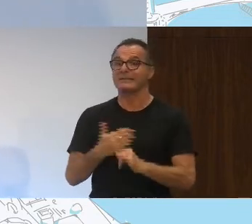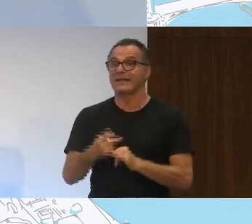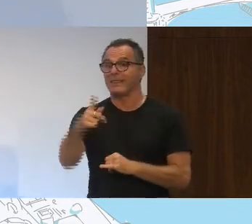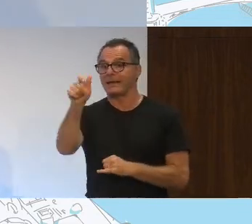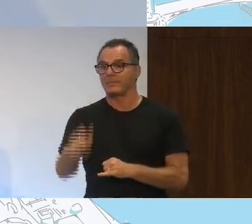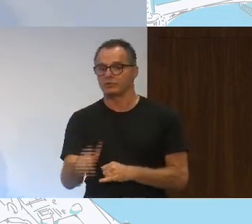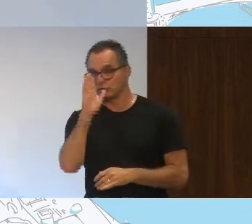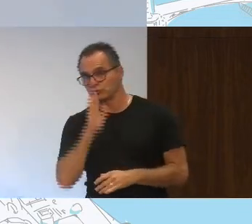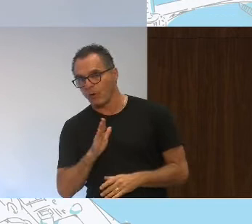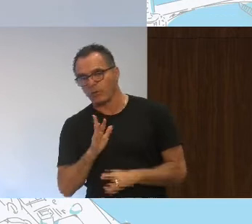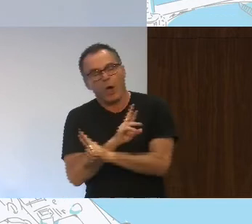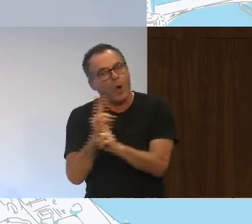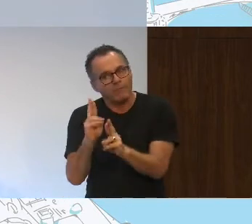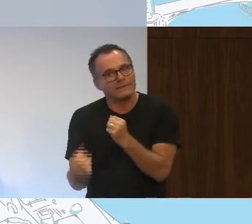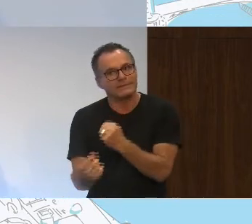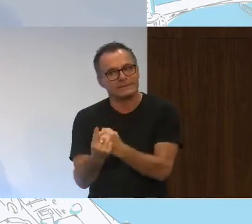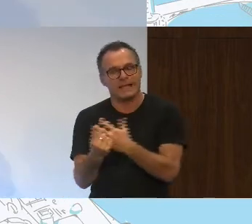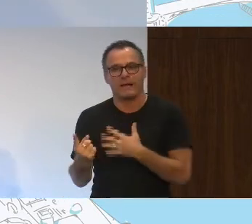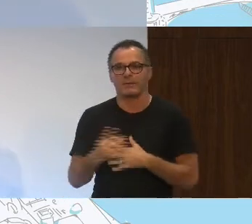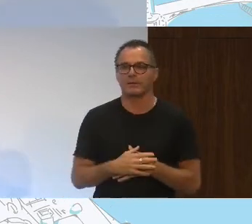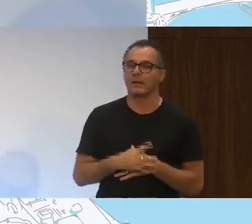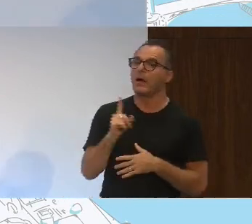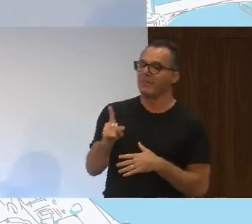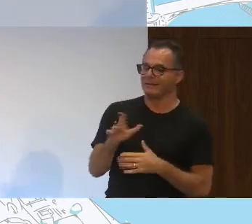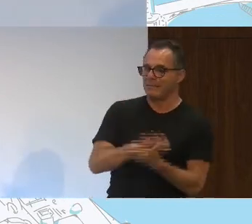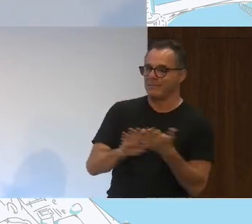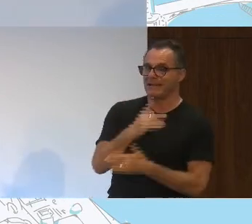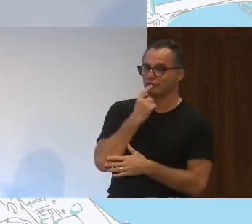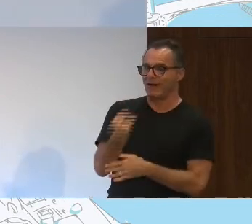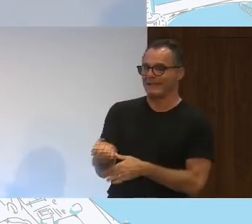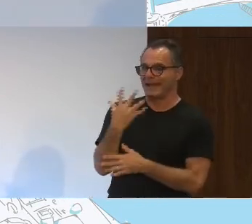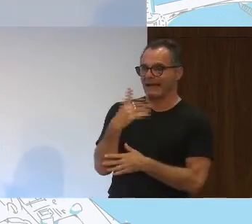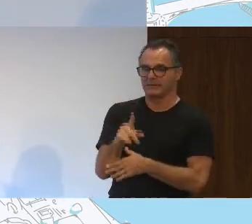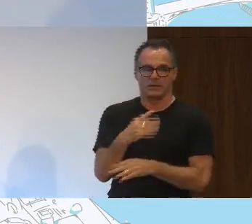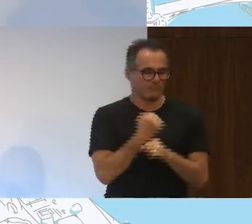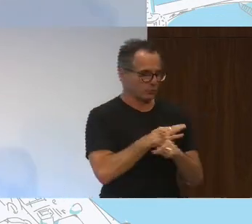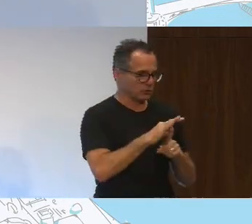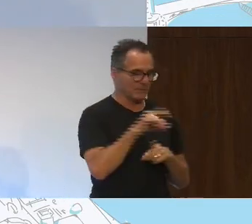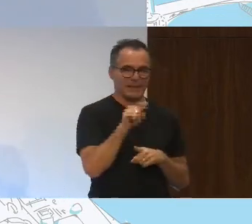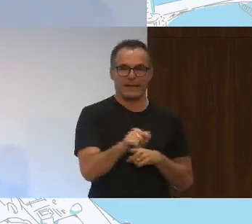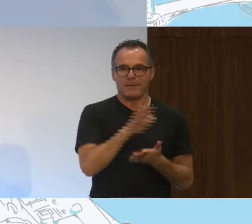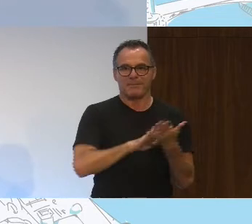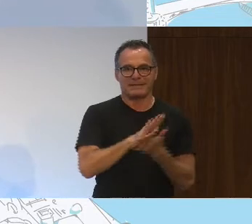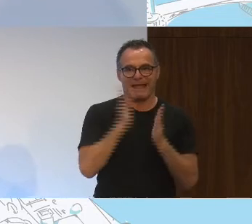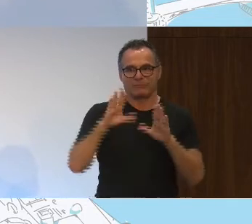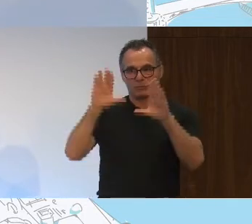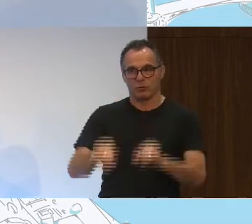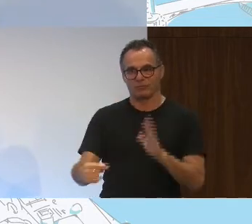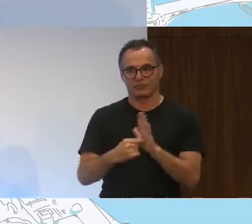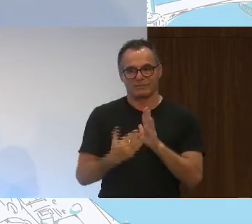Touch wood that won't happen, but then a red light will come up on that GP's computer screen and they won't be able to get them anymore. I mean